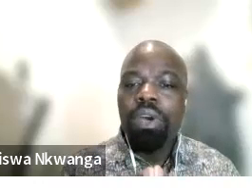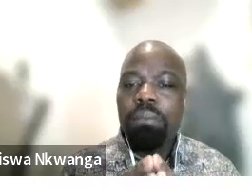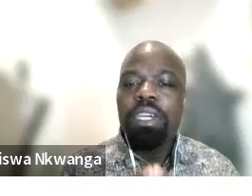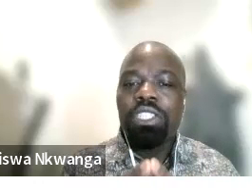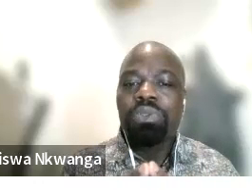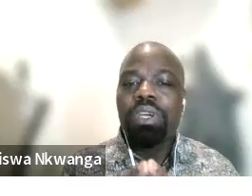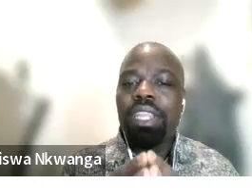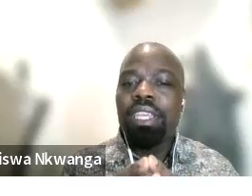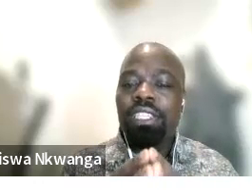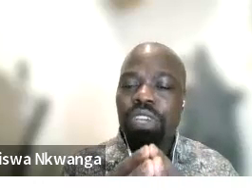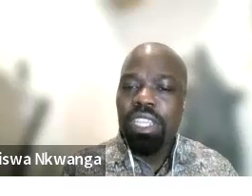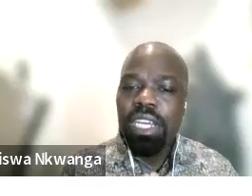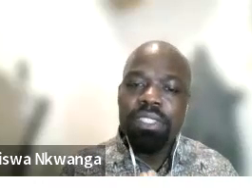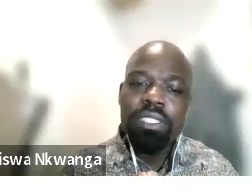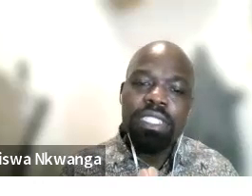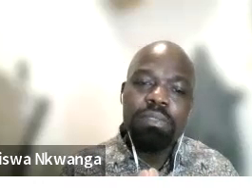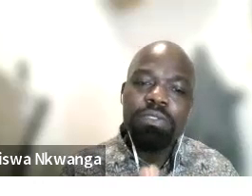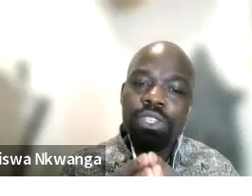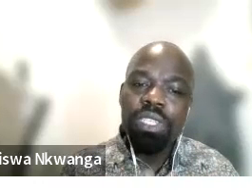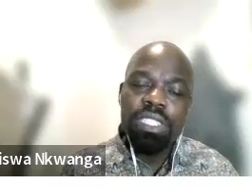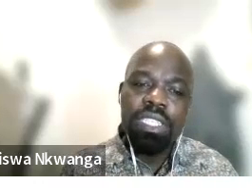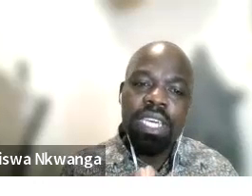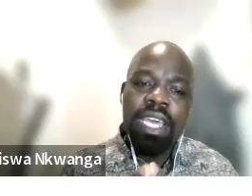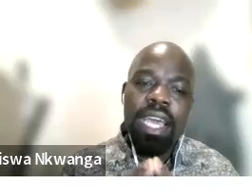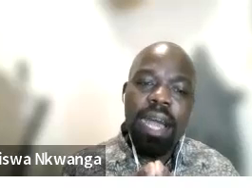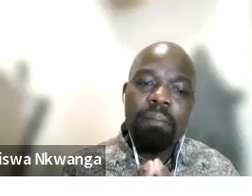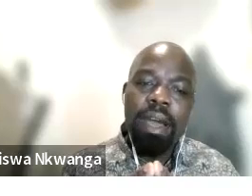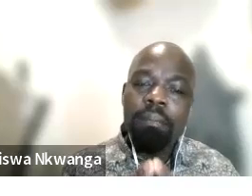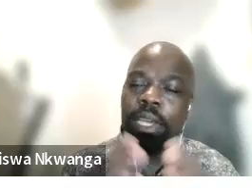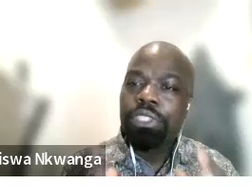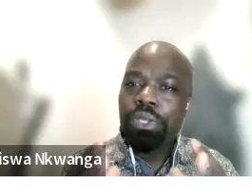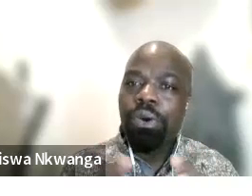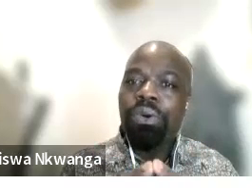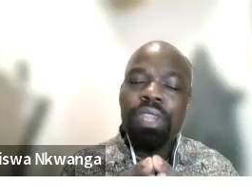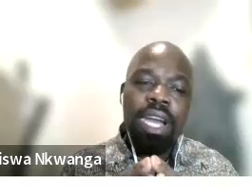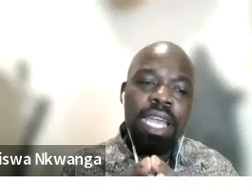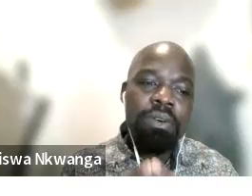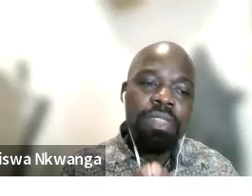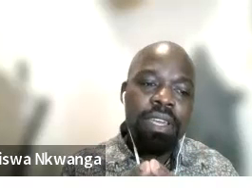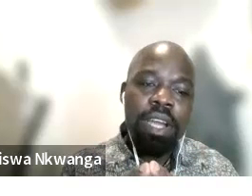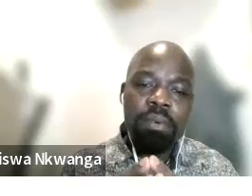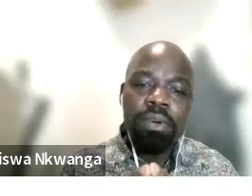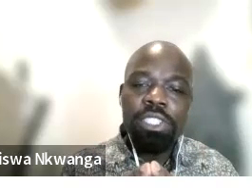we want to sure that they strengthen health systems on UHC based on a health care approach.